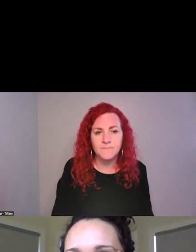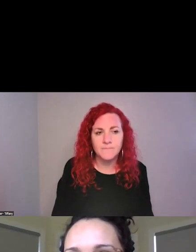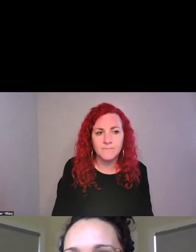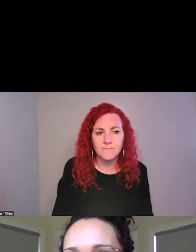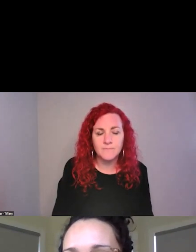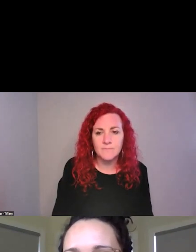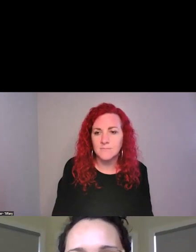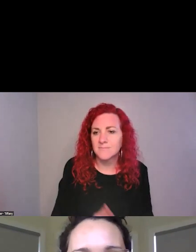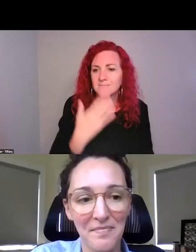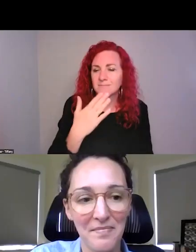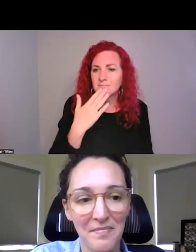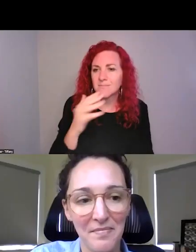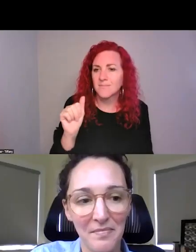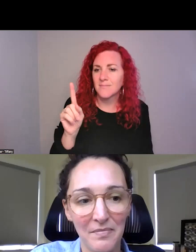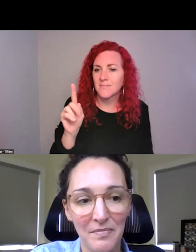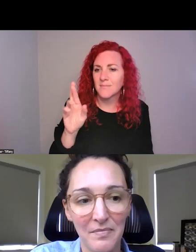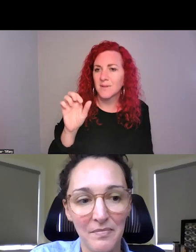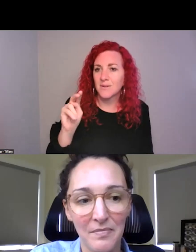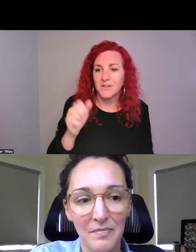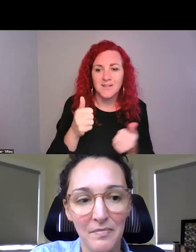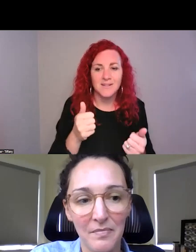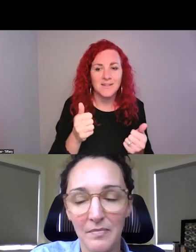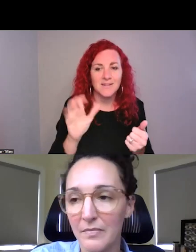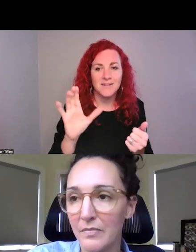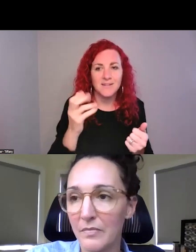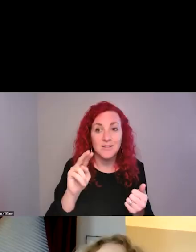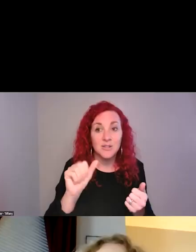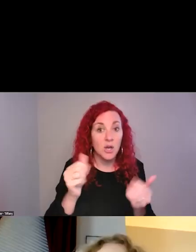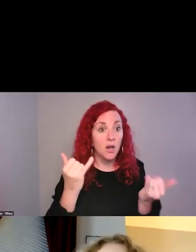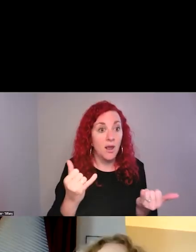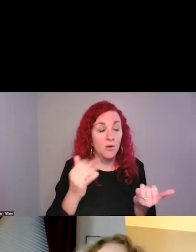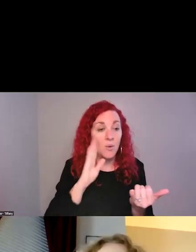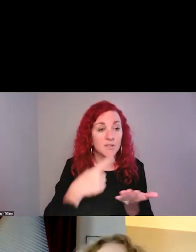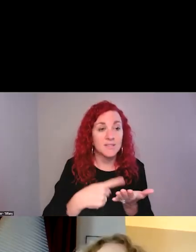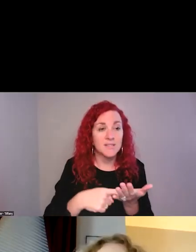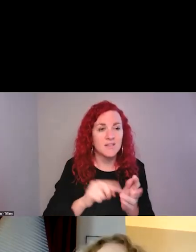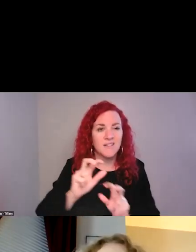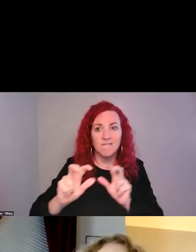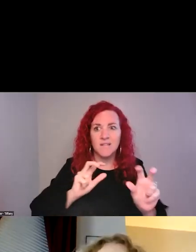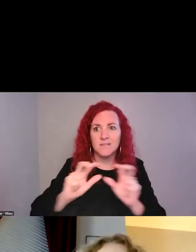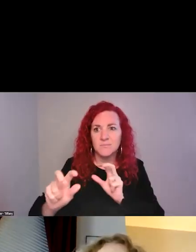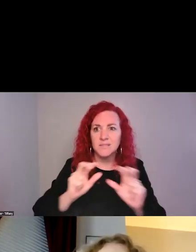NEXT I AM GOING TO TALK ABOUT SOME OF THE INVESTMENTS THAT WE HAVE IN CENTRAL MARYLAND